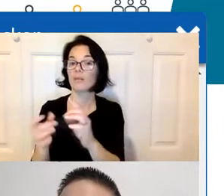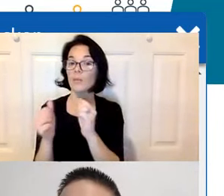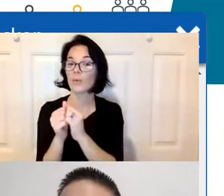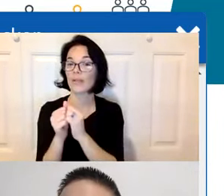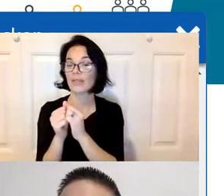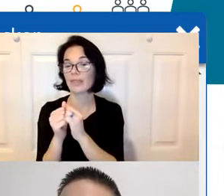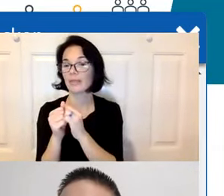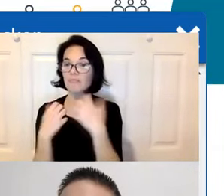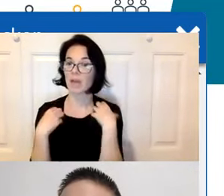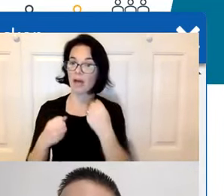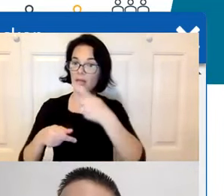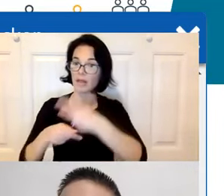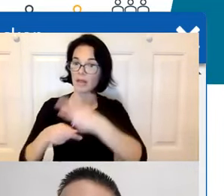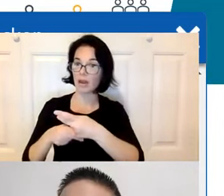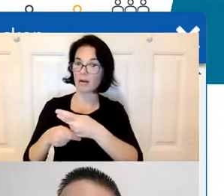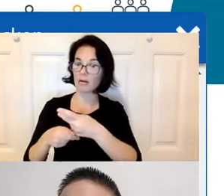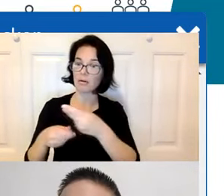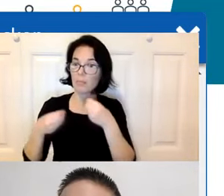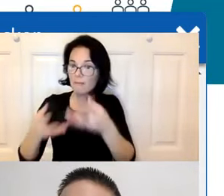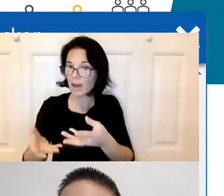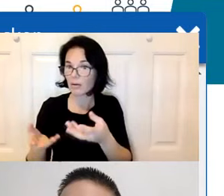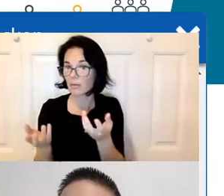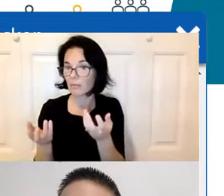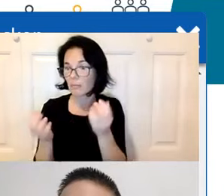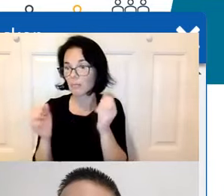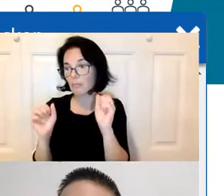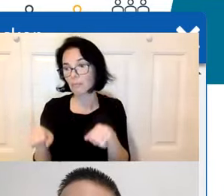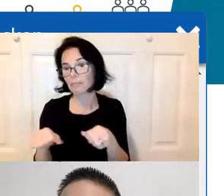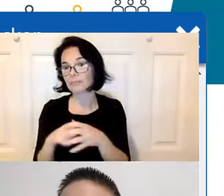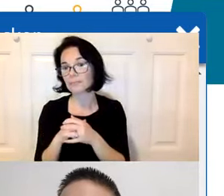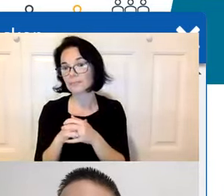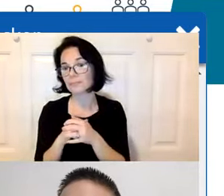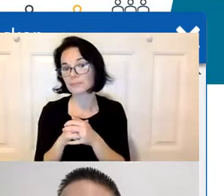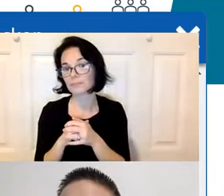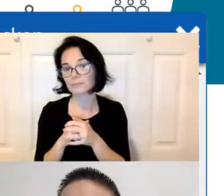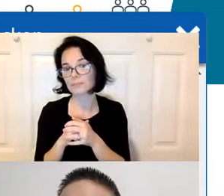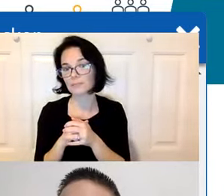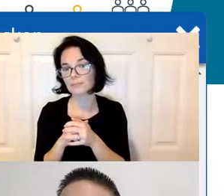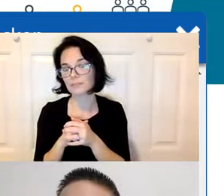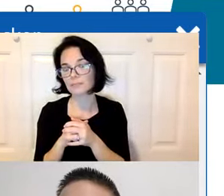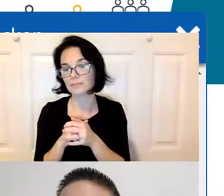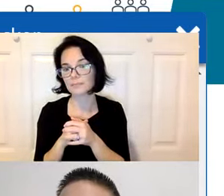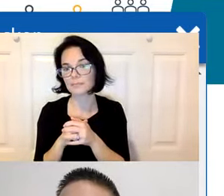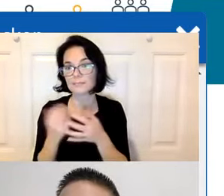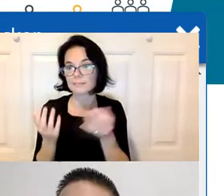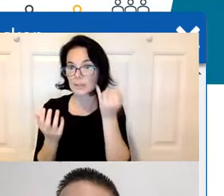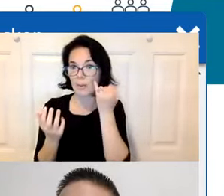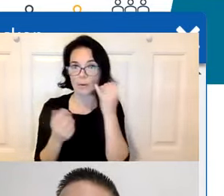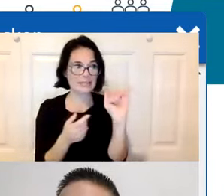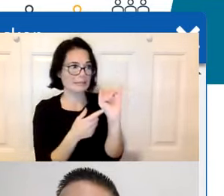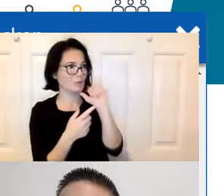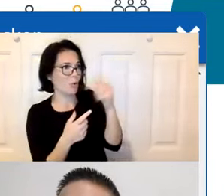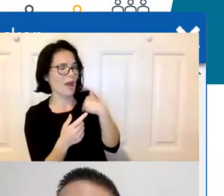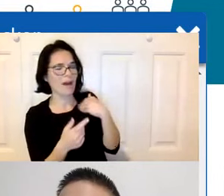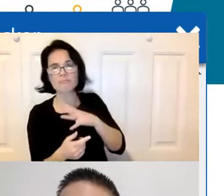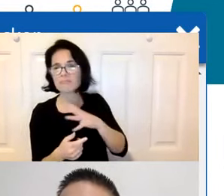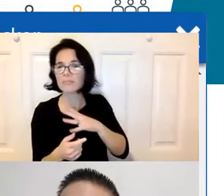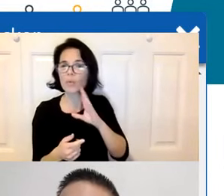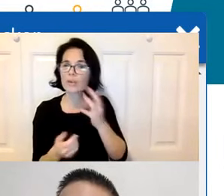doing on top of each other, it increases your defense against COVID spreading person to person.